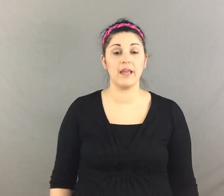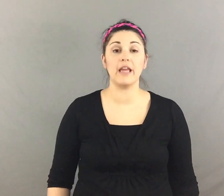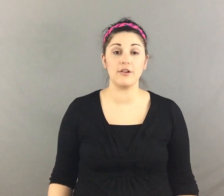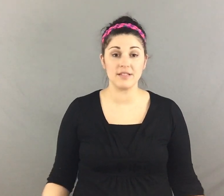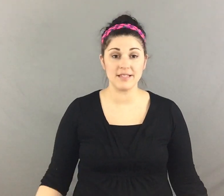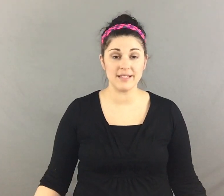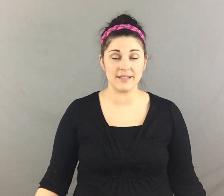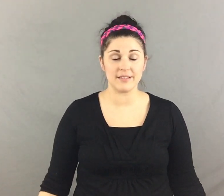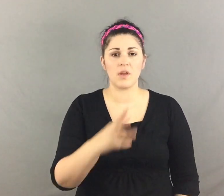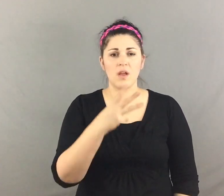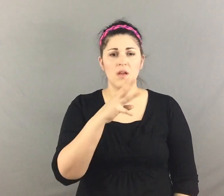here's the sentence.